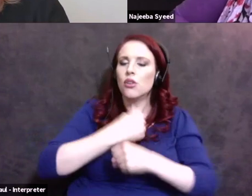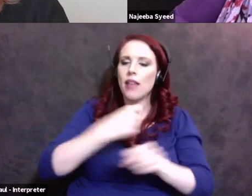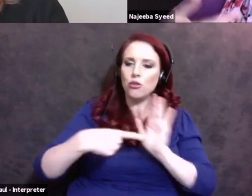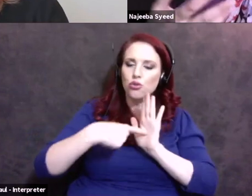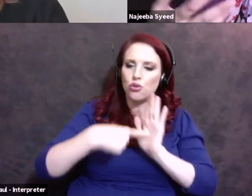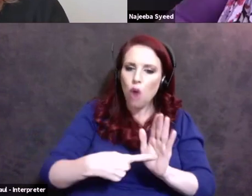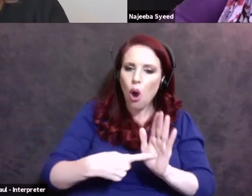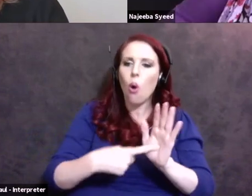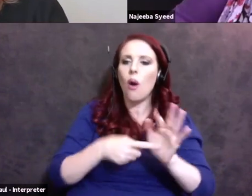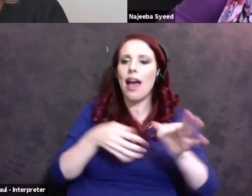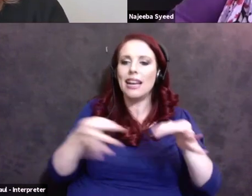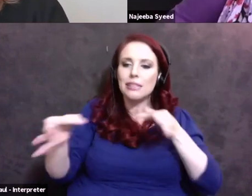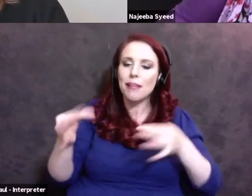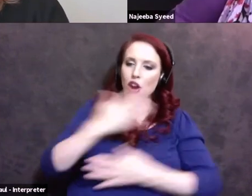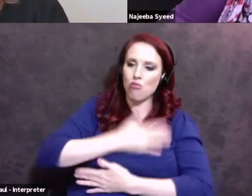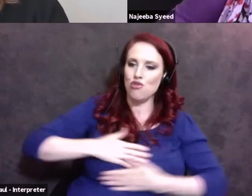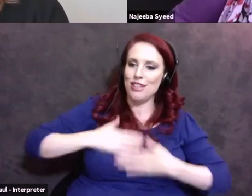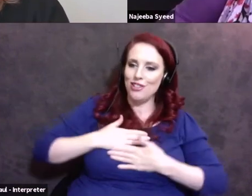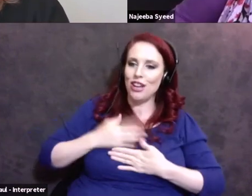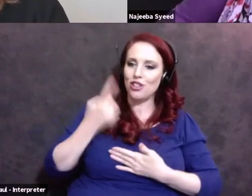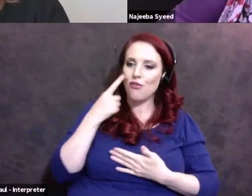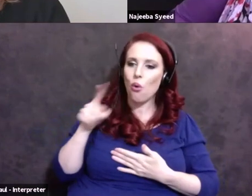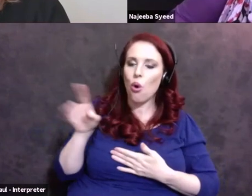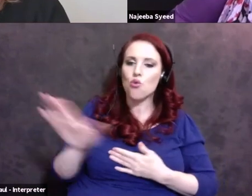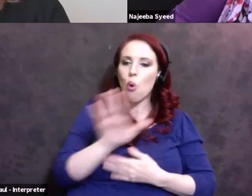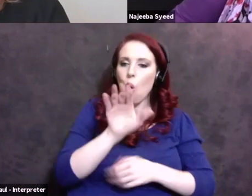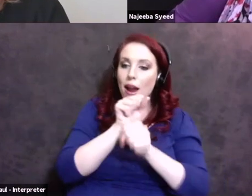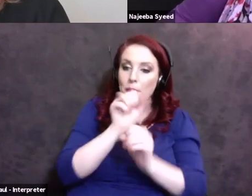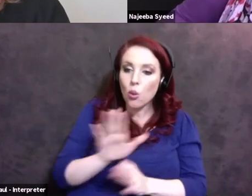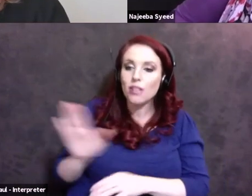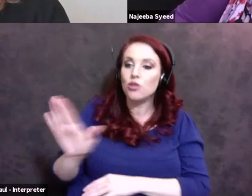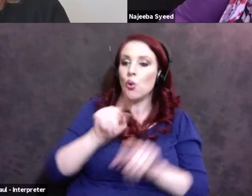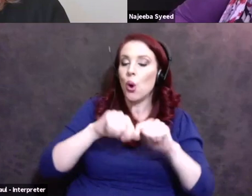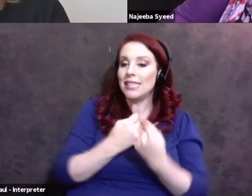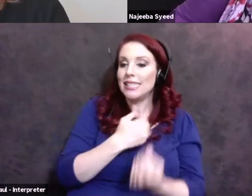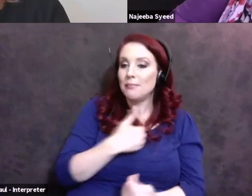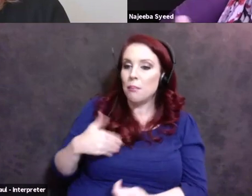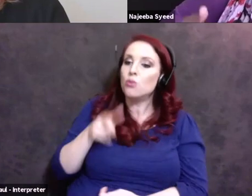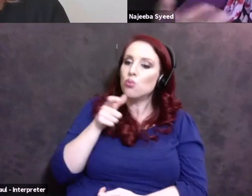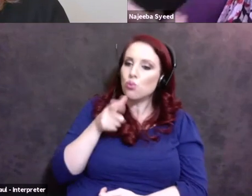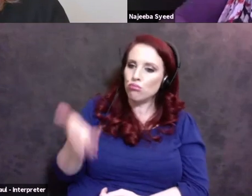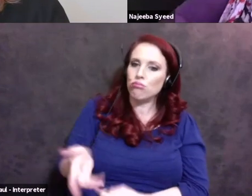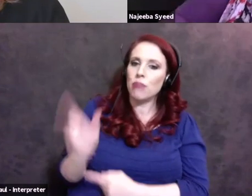an appreciation of your employees and team members that are Muslim just as it would for